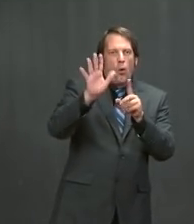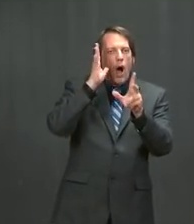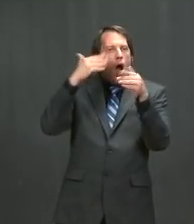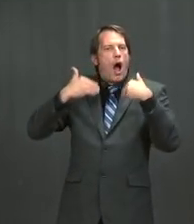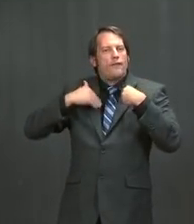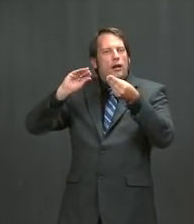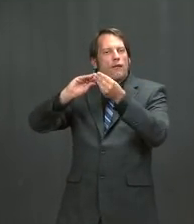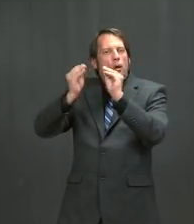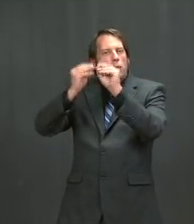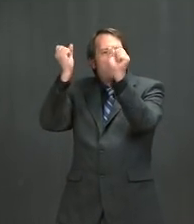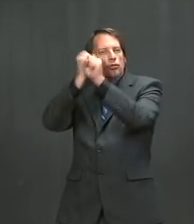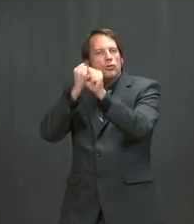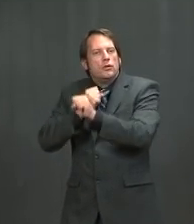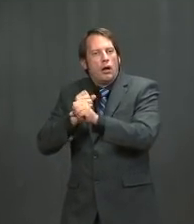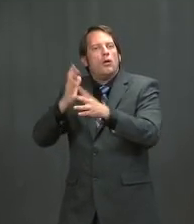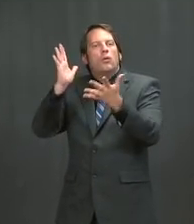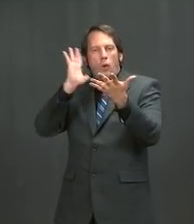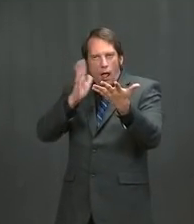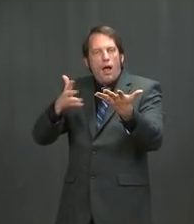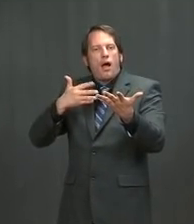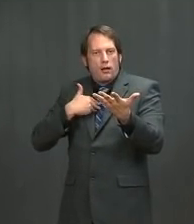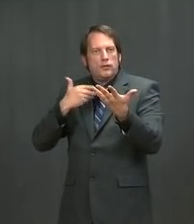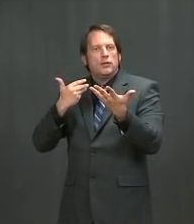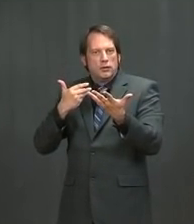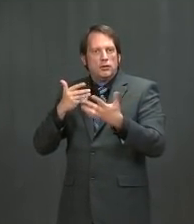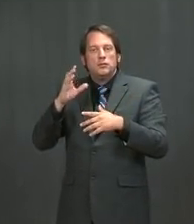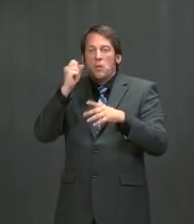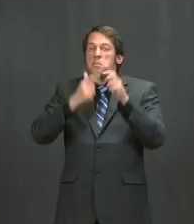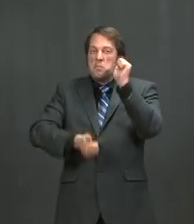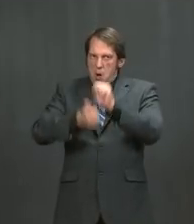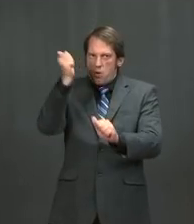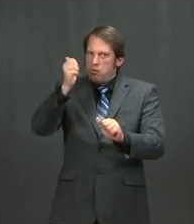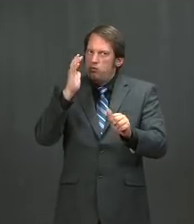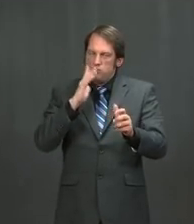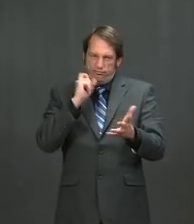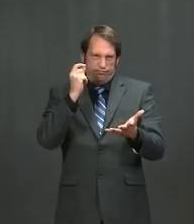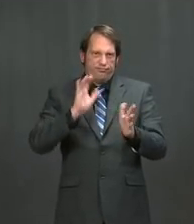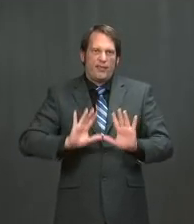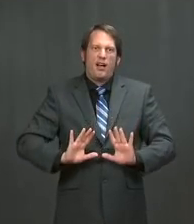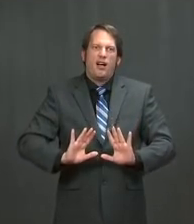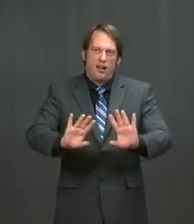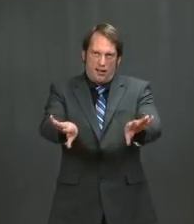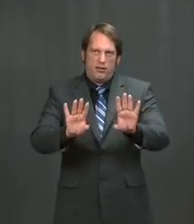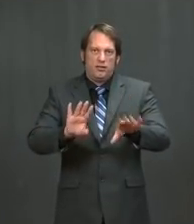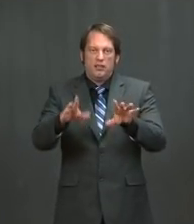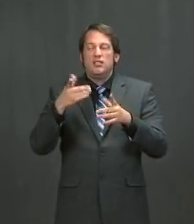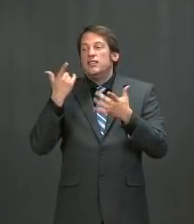the vast majority continue to be turned away at the border. I don't have any predictions about numbers that will come. We're obviously taking steps,